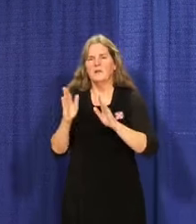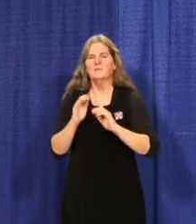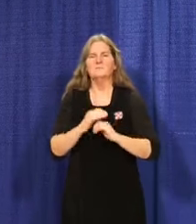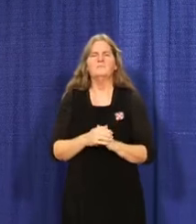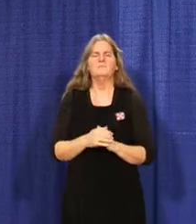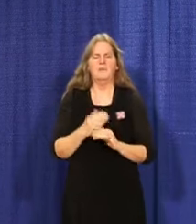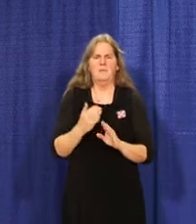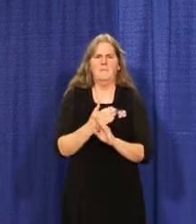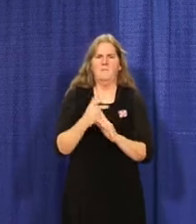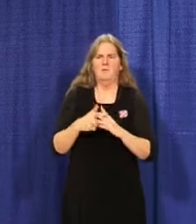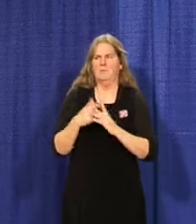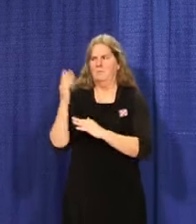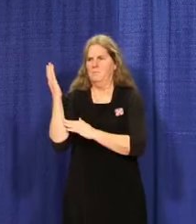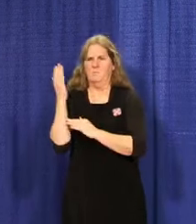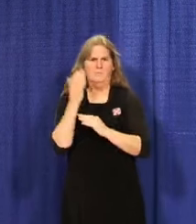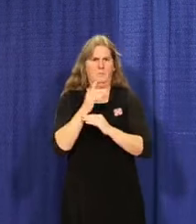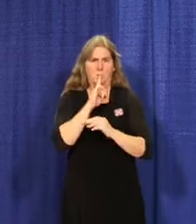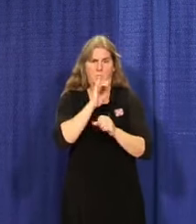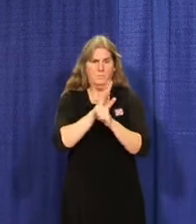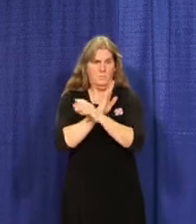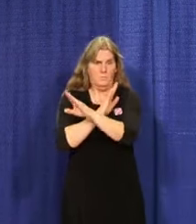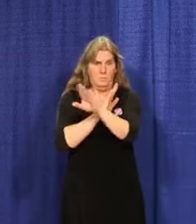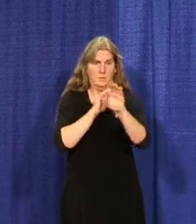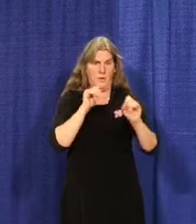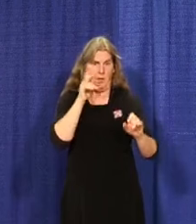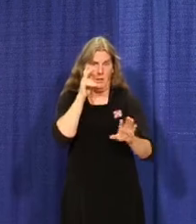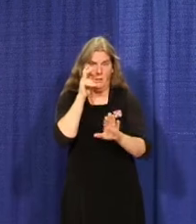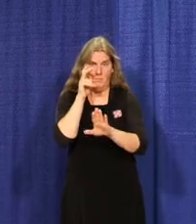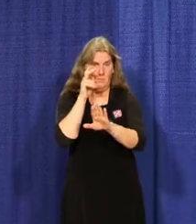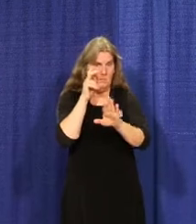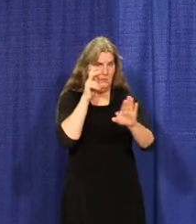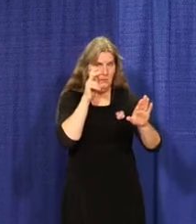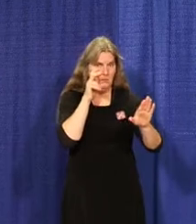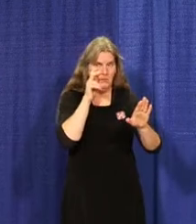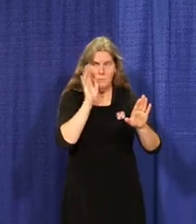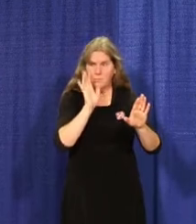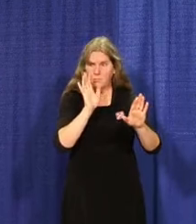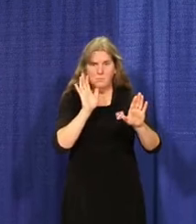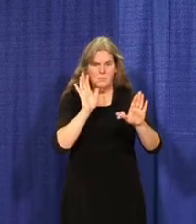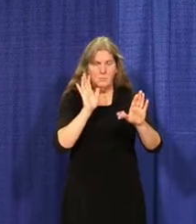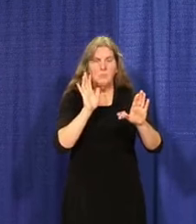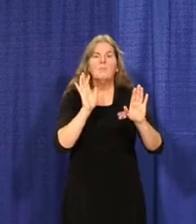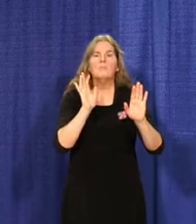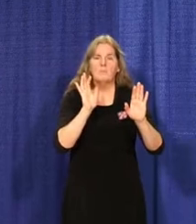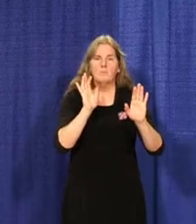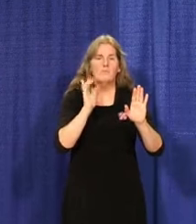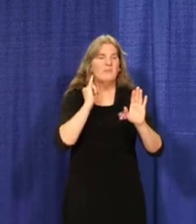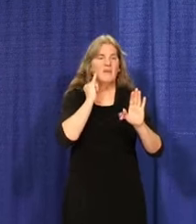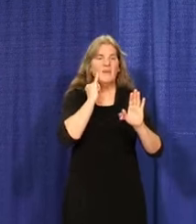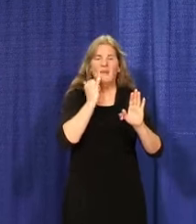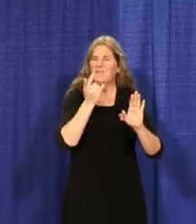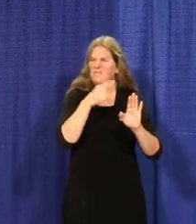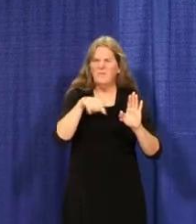verify that everyone can hear us? If any of the reporters are having a problem, please e-mail